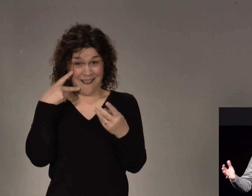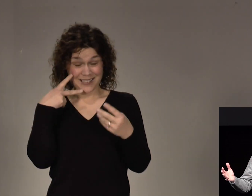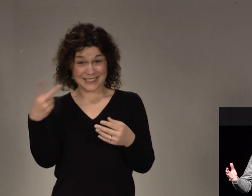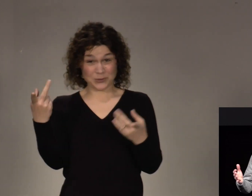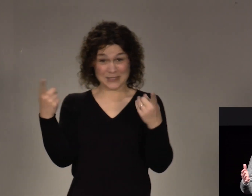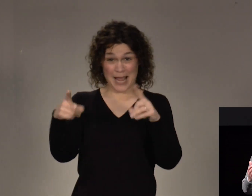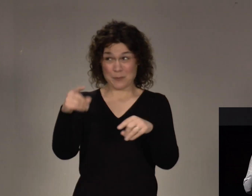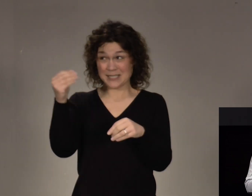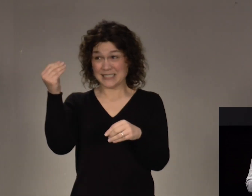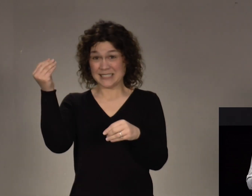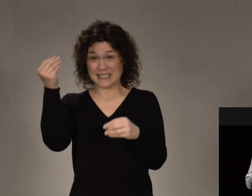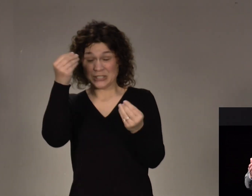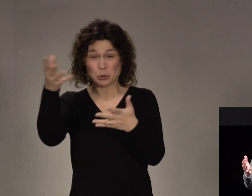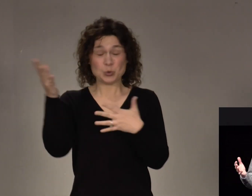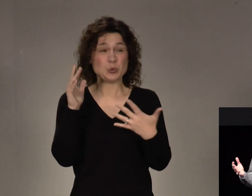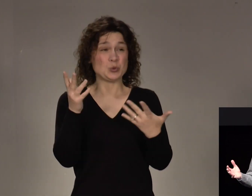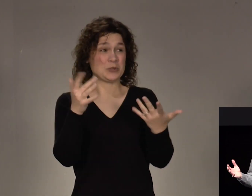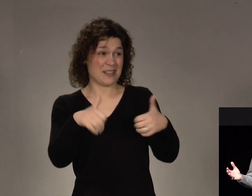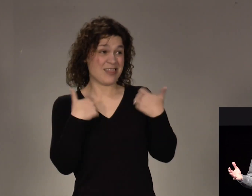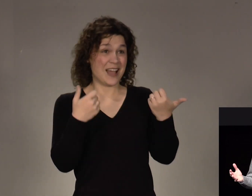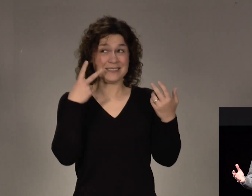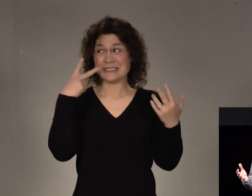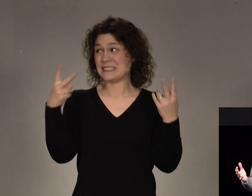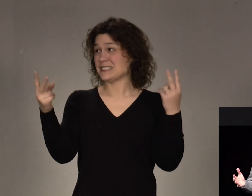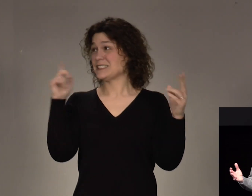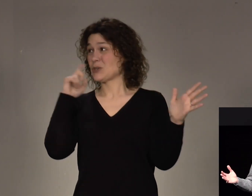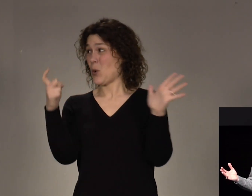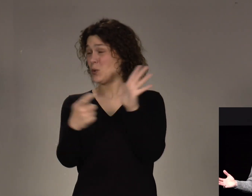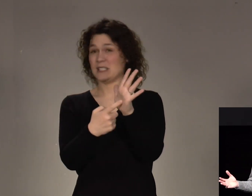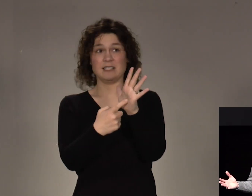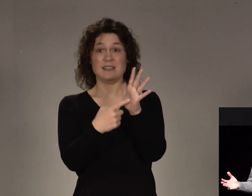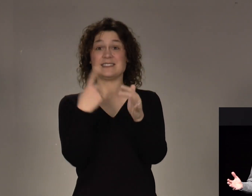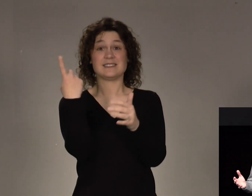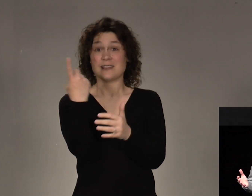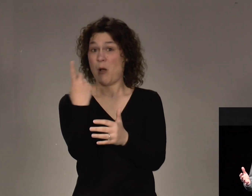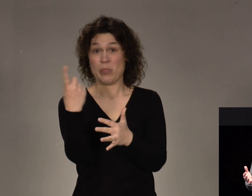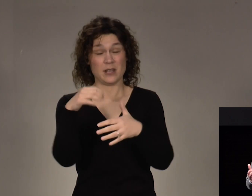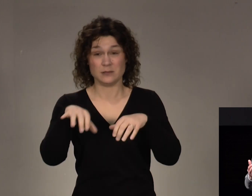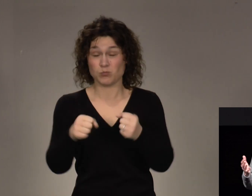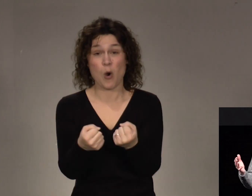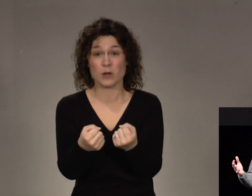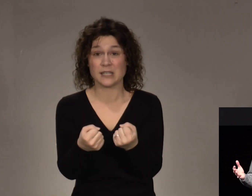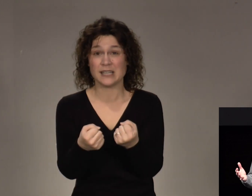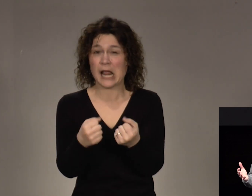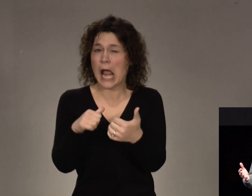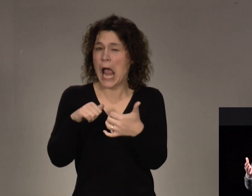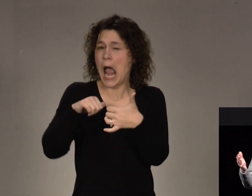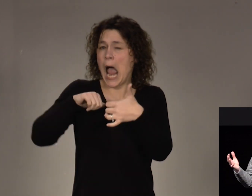the news and in life, you can't help but think something's broken. How did--how did